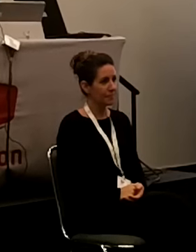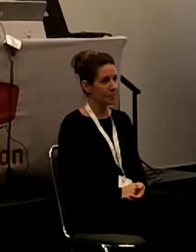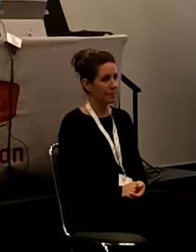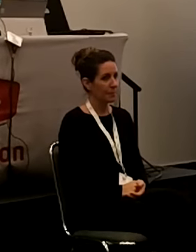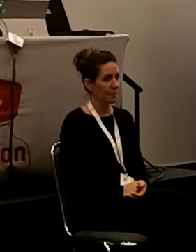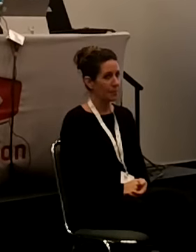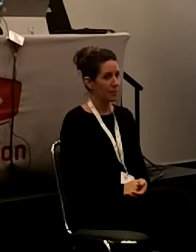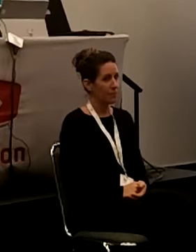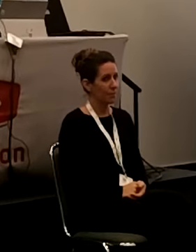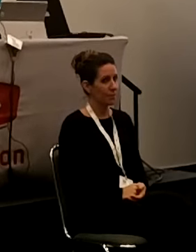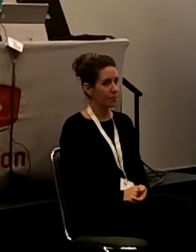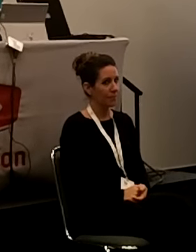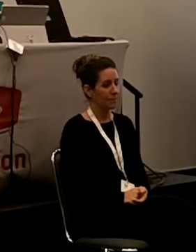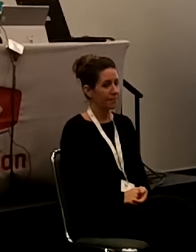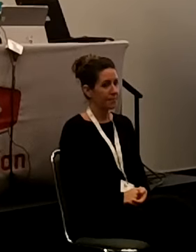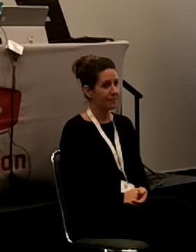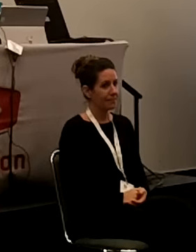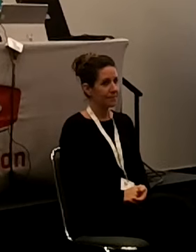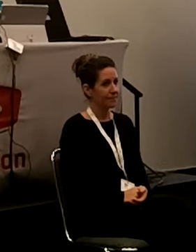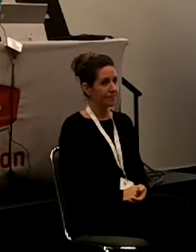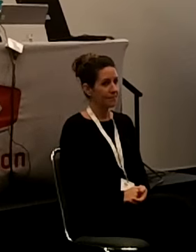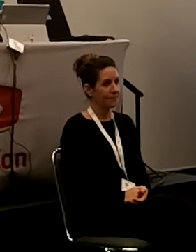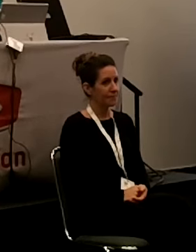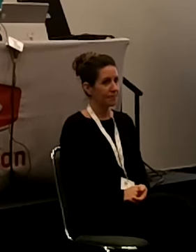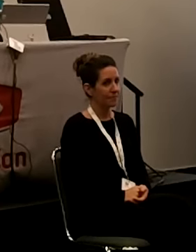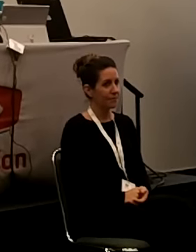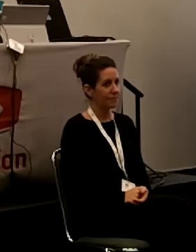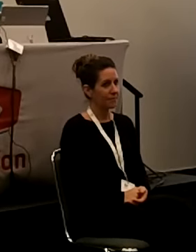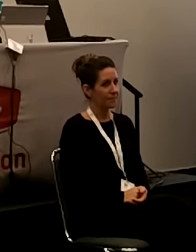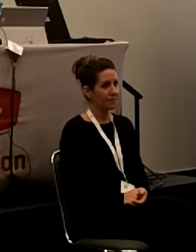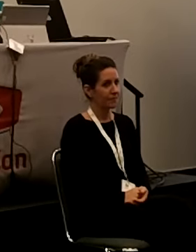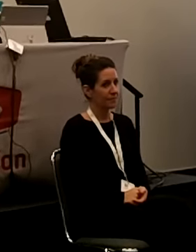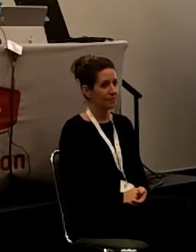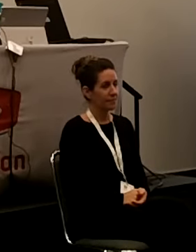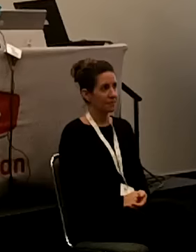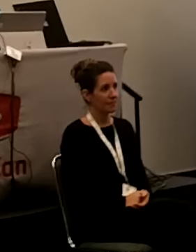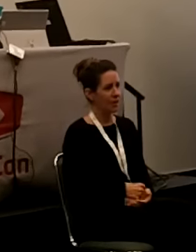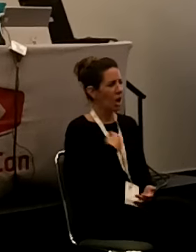And that is, oh, I meant to delete that, but okay.